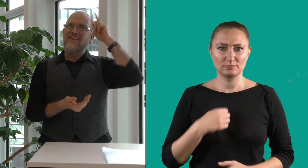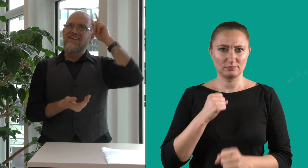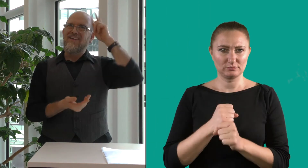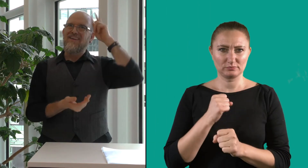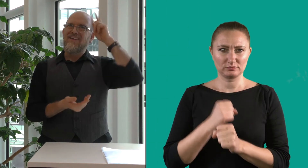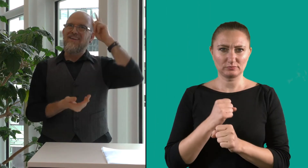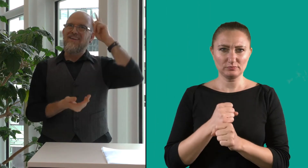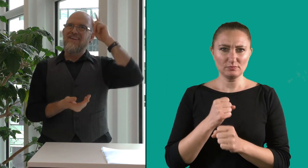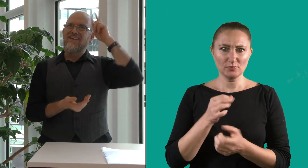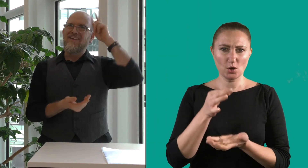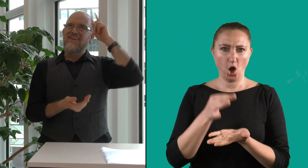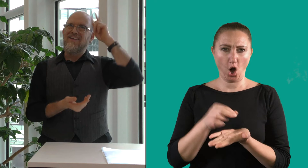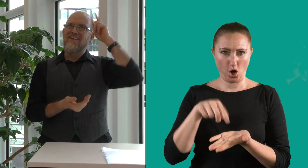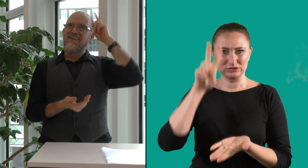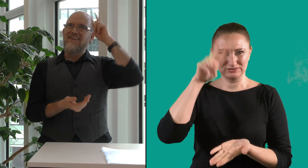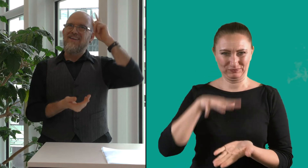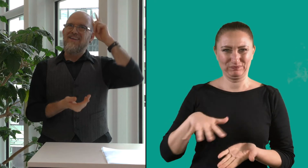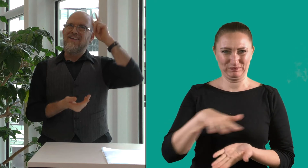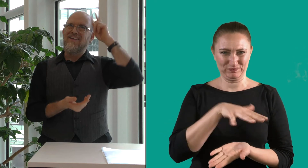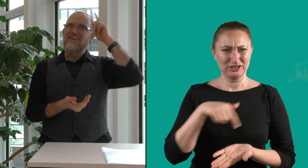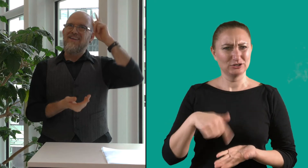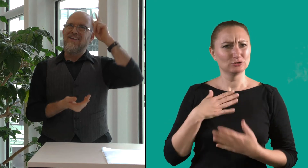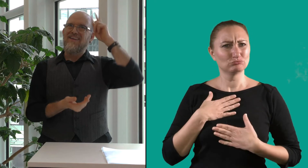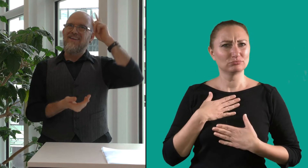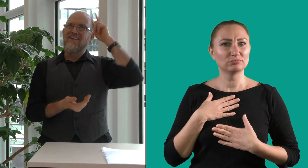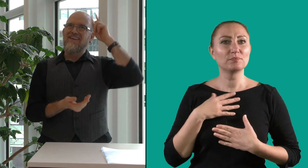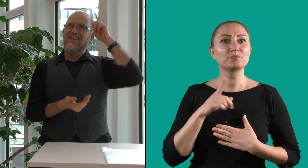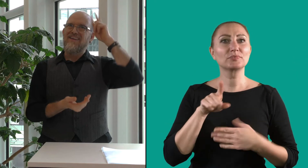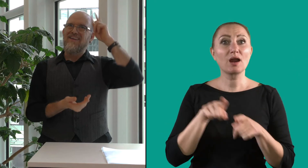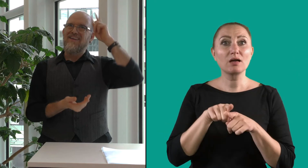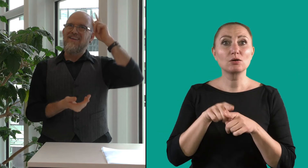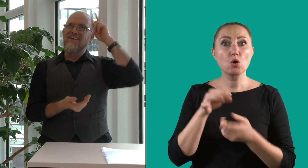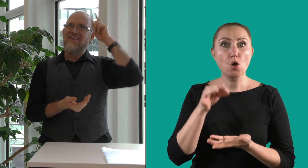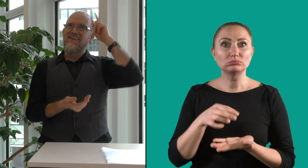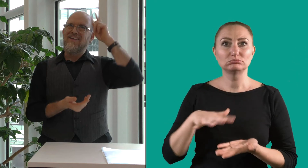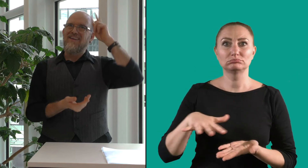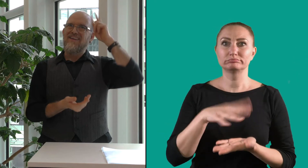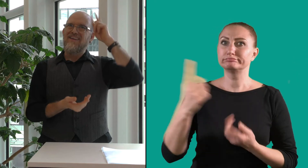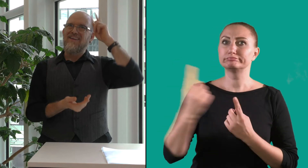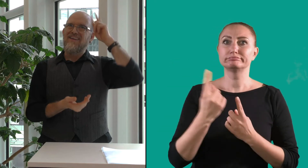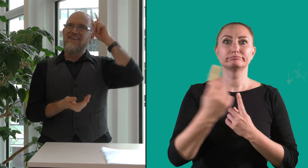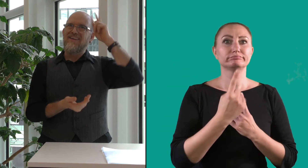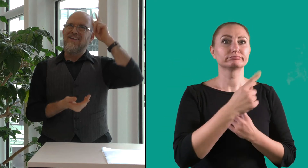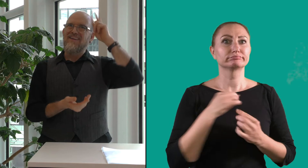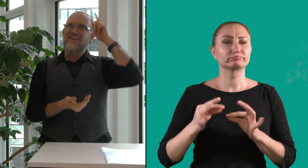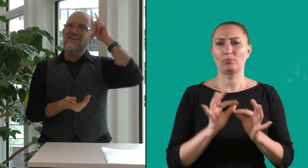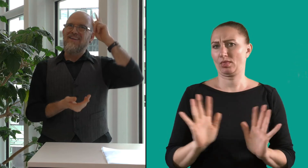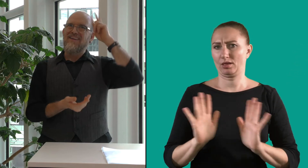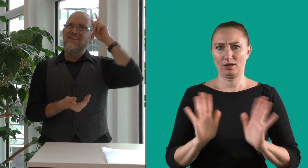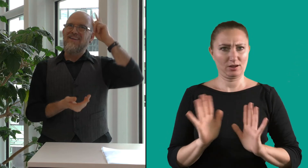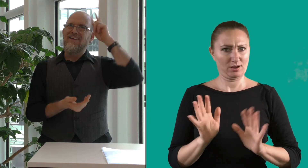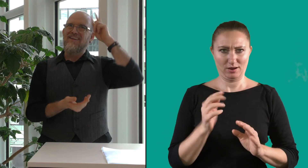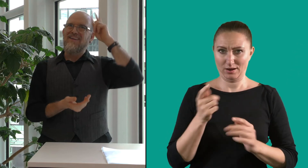I work in Vienna; however, I am not tied to one work place.